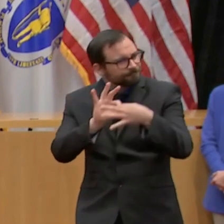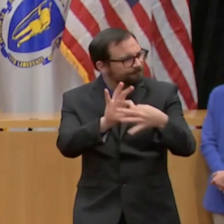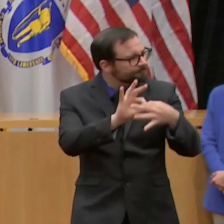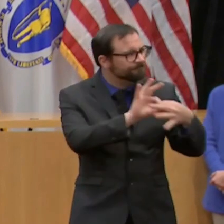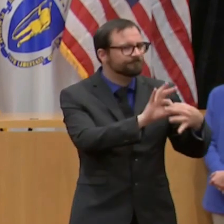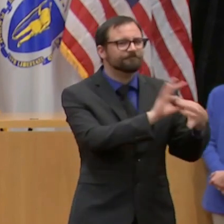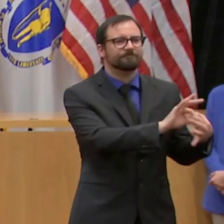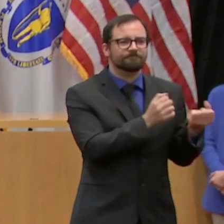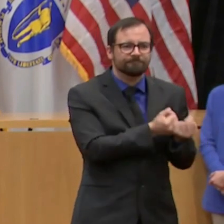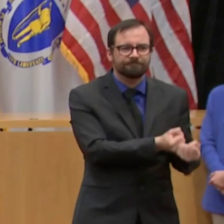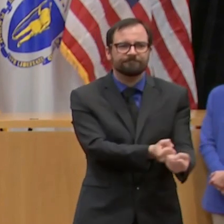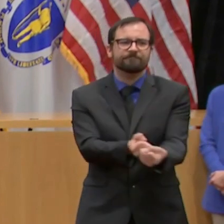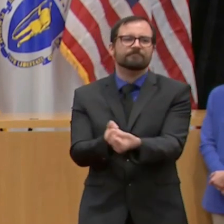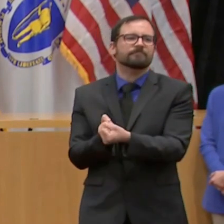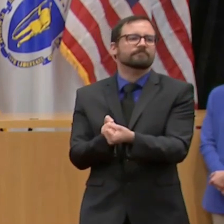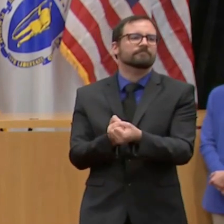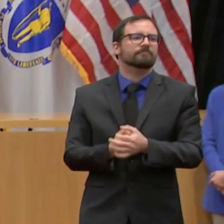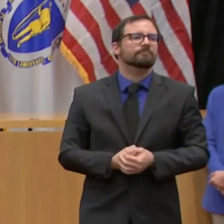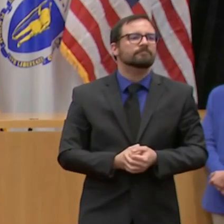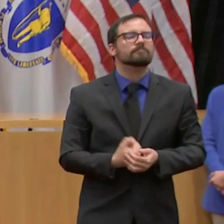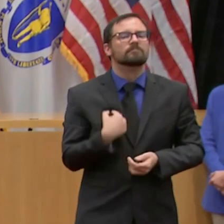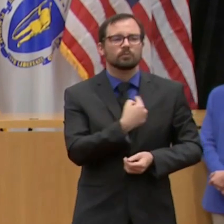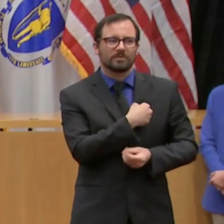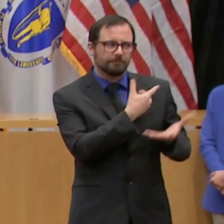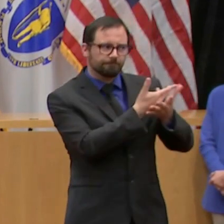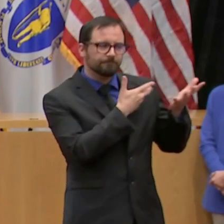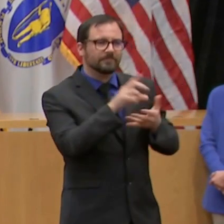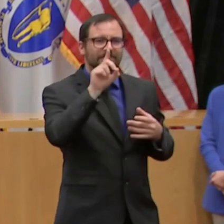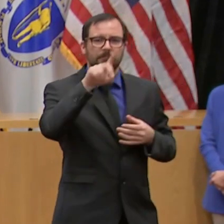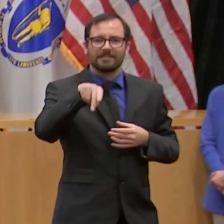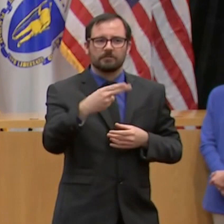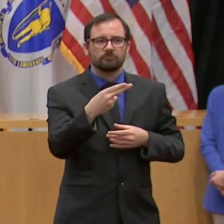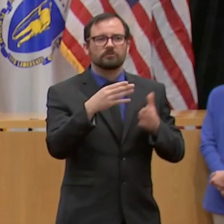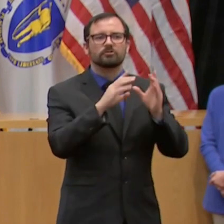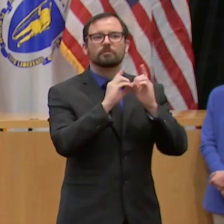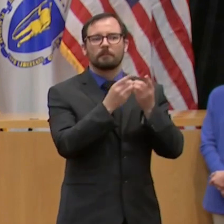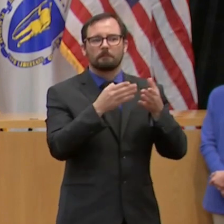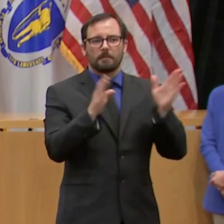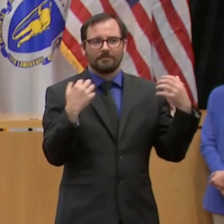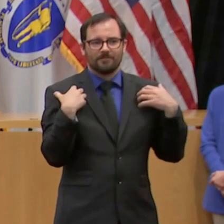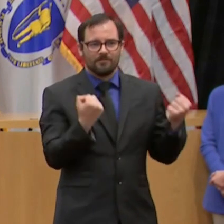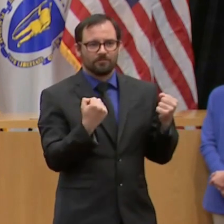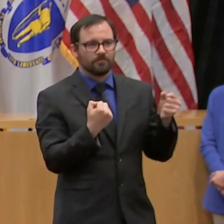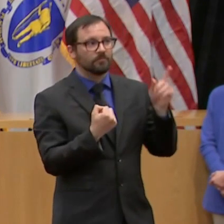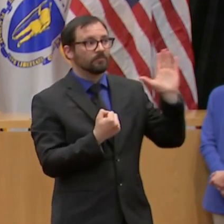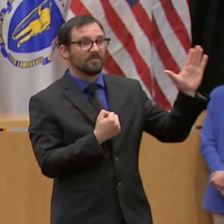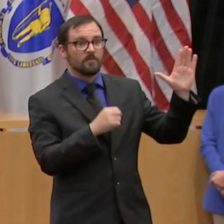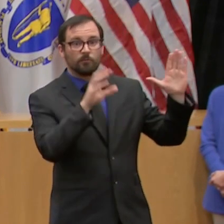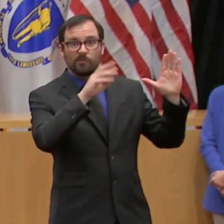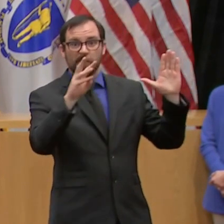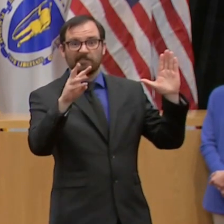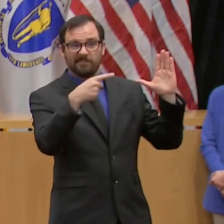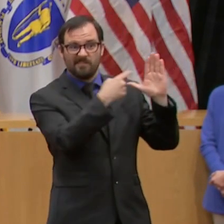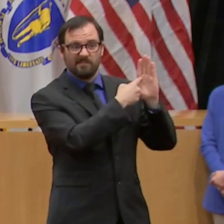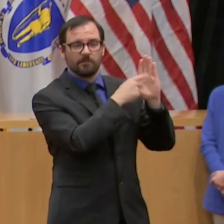CRISIS. AS WE CONTINUE TO HAVE DISCUSSIONS MOVING FORWARD, DPH